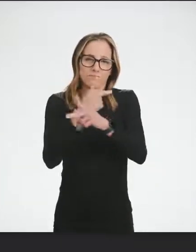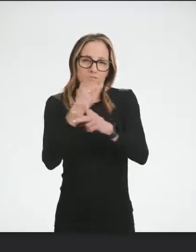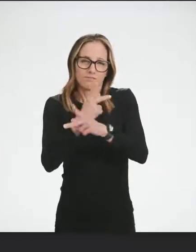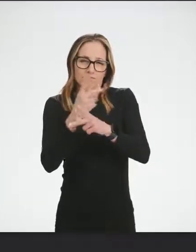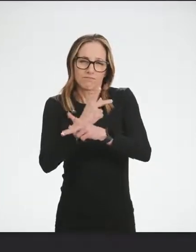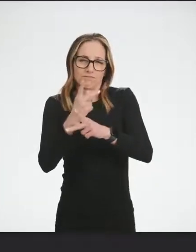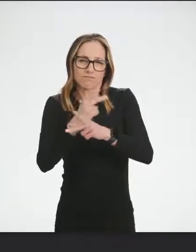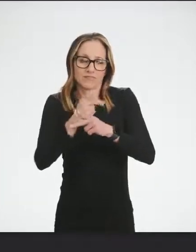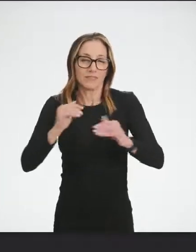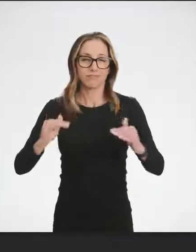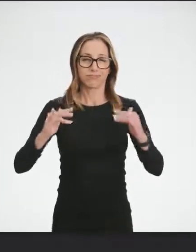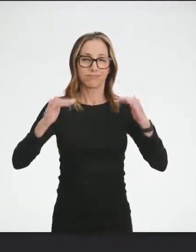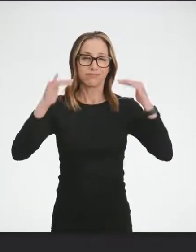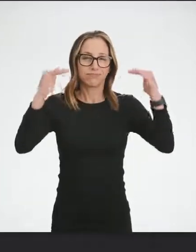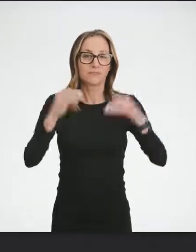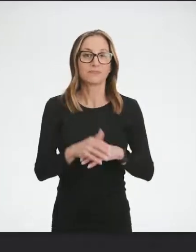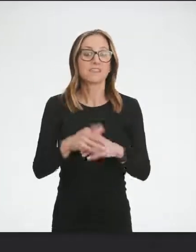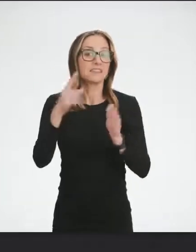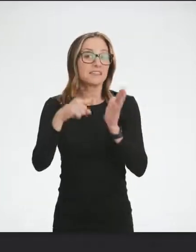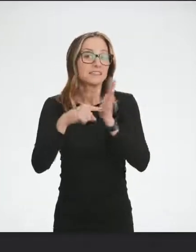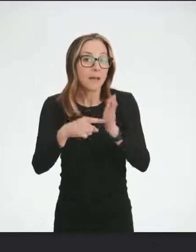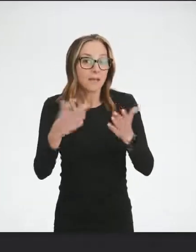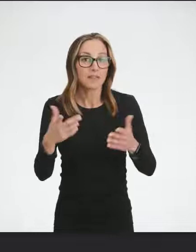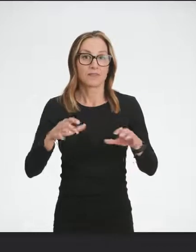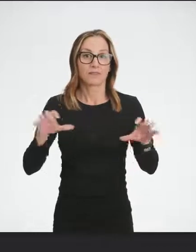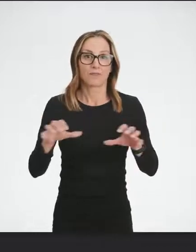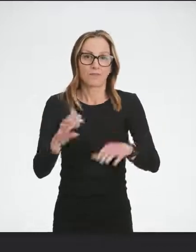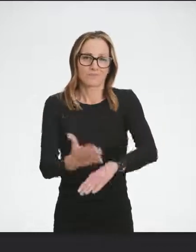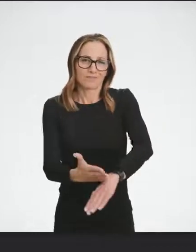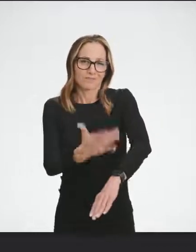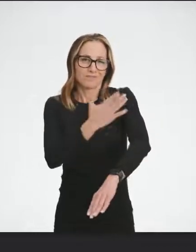For instance, you'll get huge performance gains for the machine learning framework,